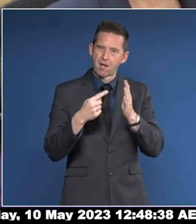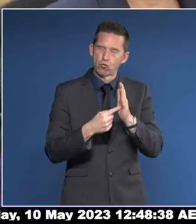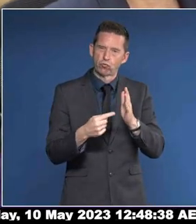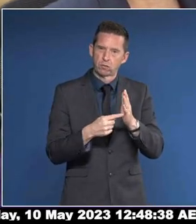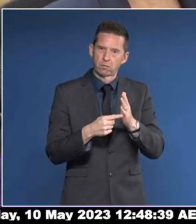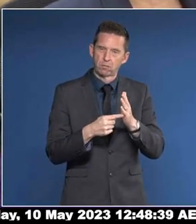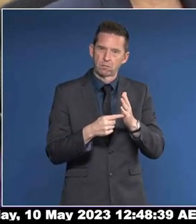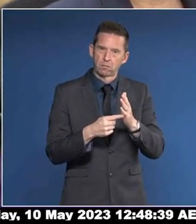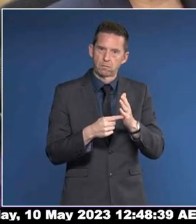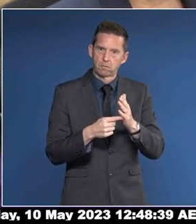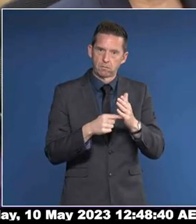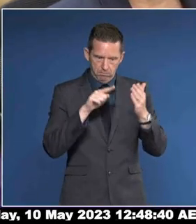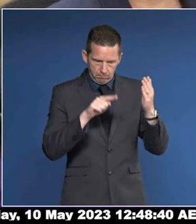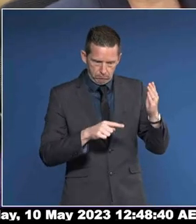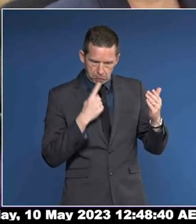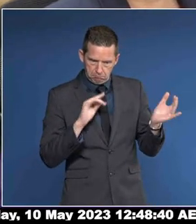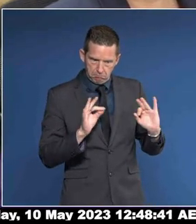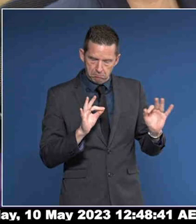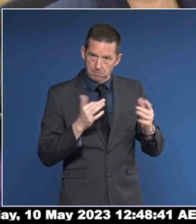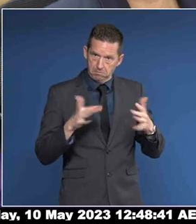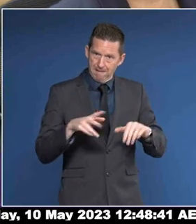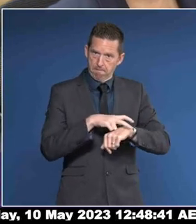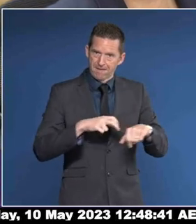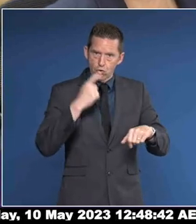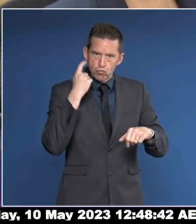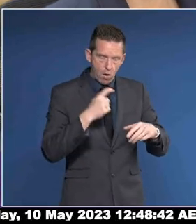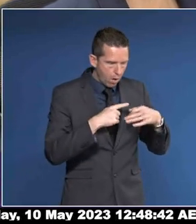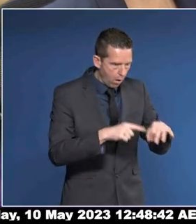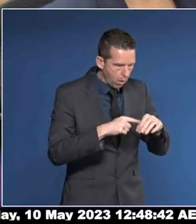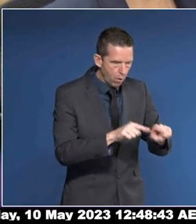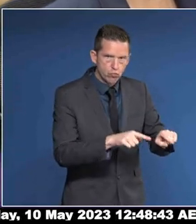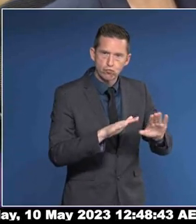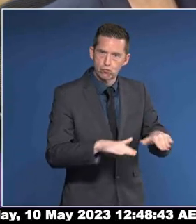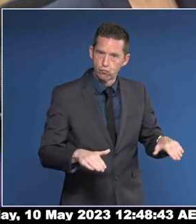spoke to or attempted to speak to the children at all. You agree with that? MR CLARK: